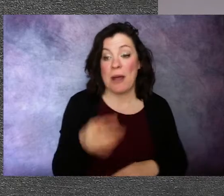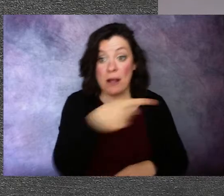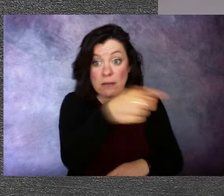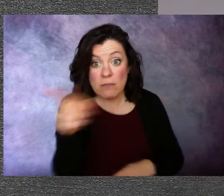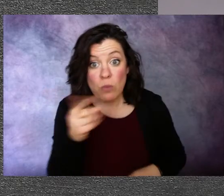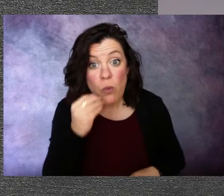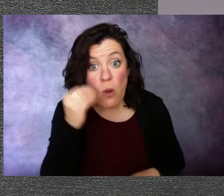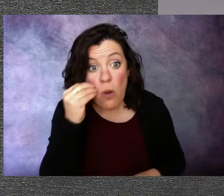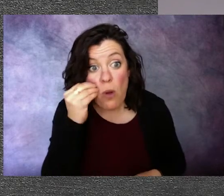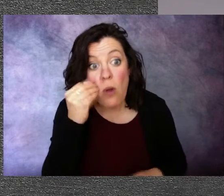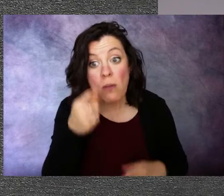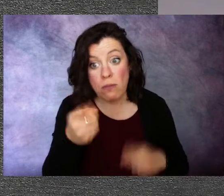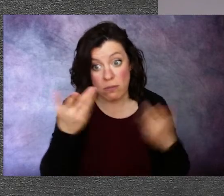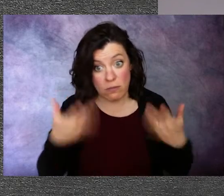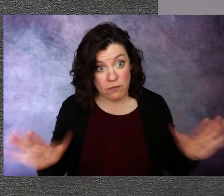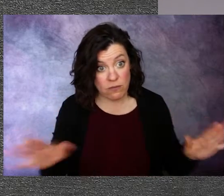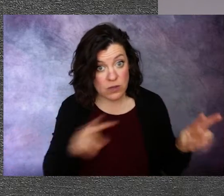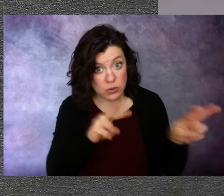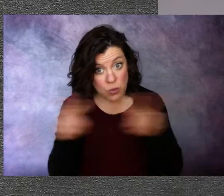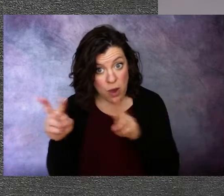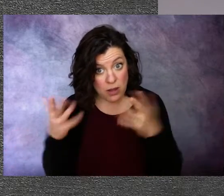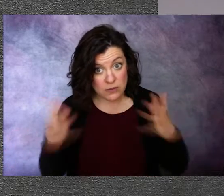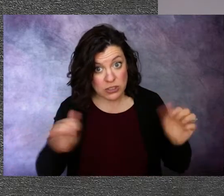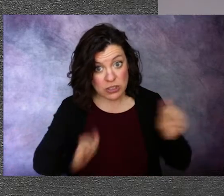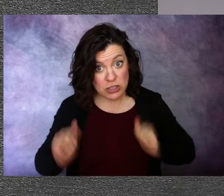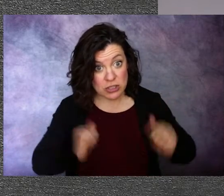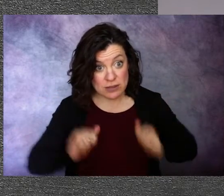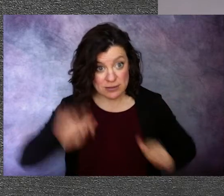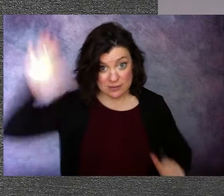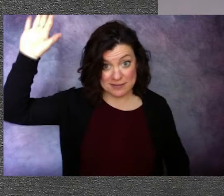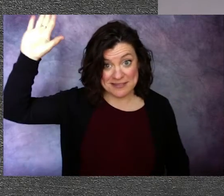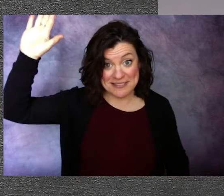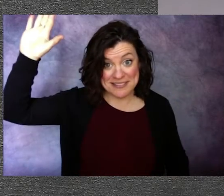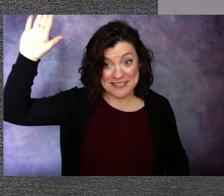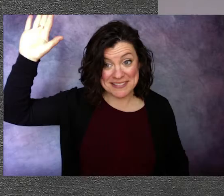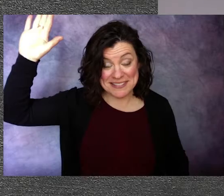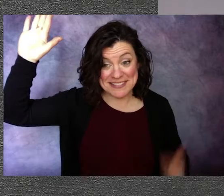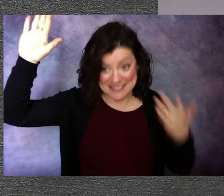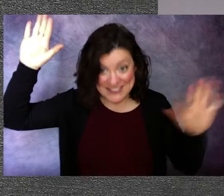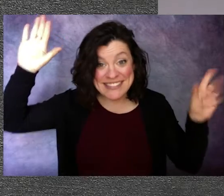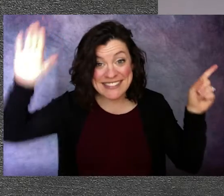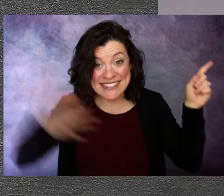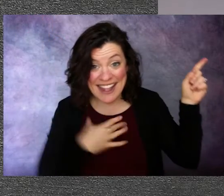if you watch this show. Do you love dinosaurs too?